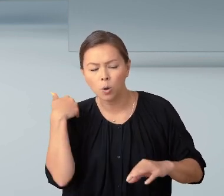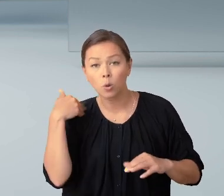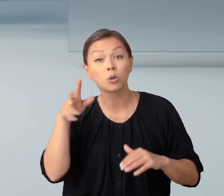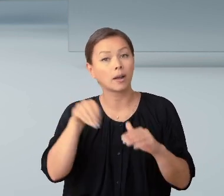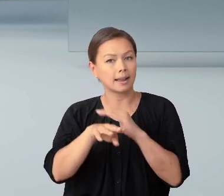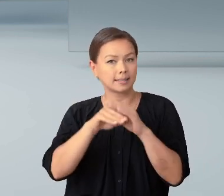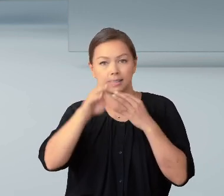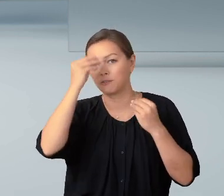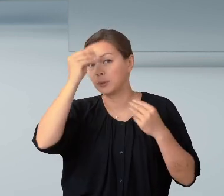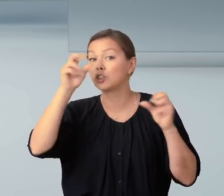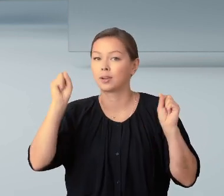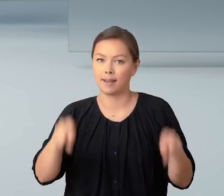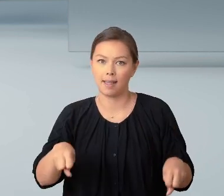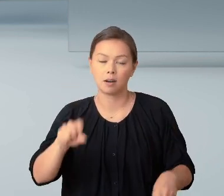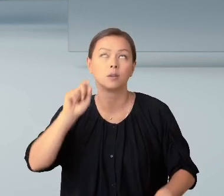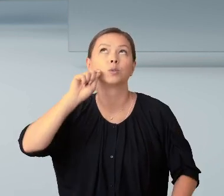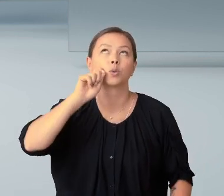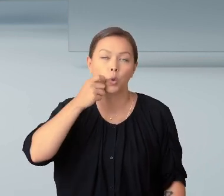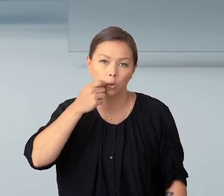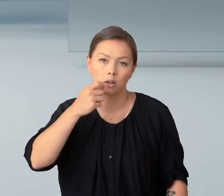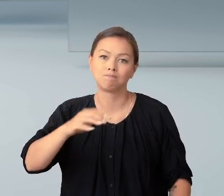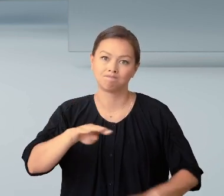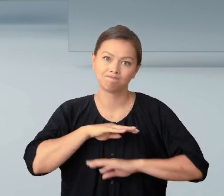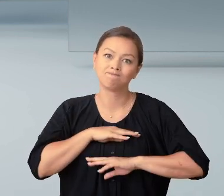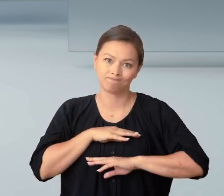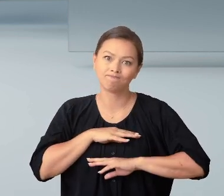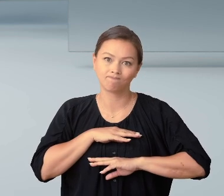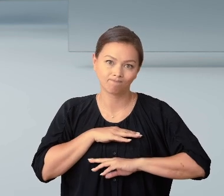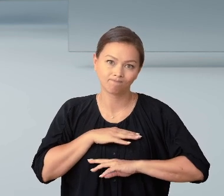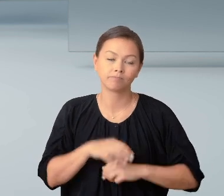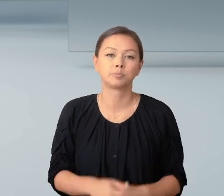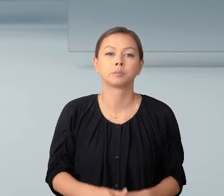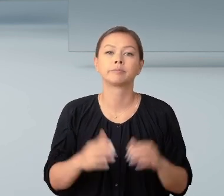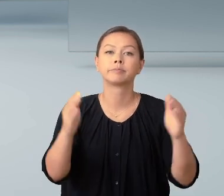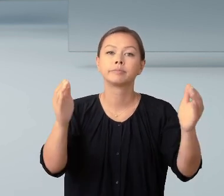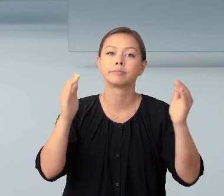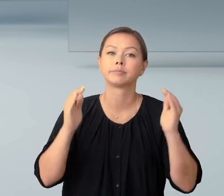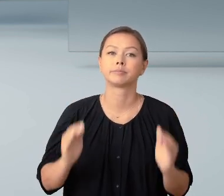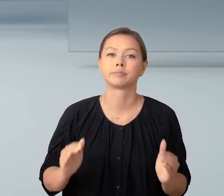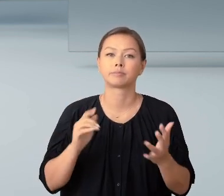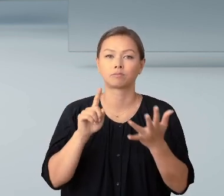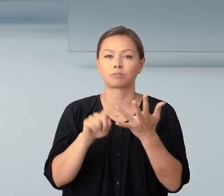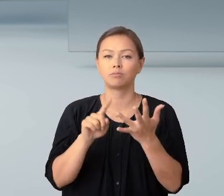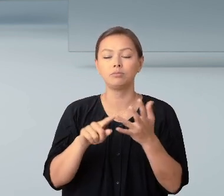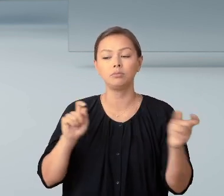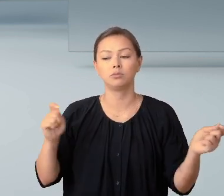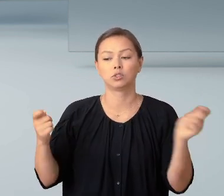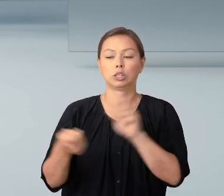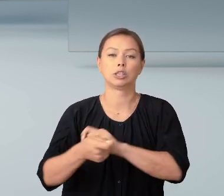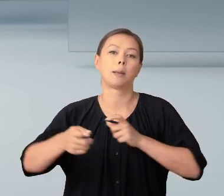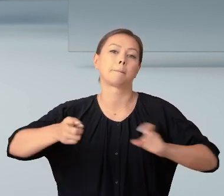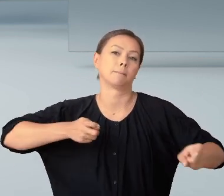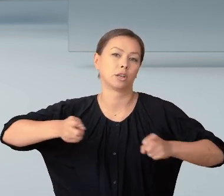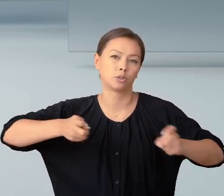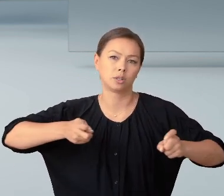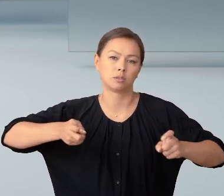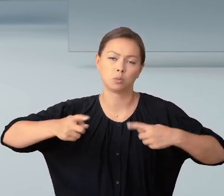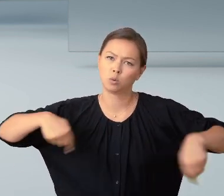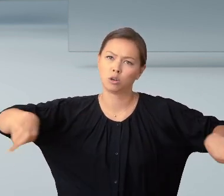information. So that's really cool. We're super happy about that. Next item is change management. You know, let's work together. Include your team from day one